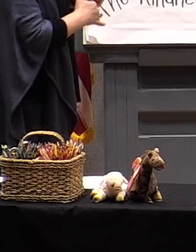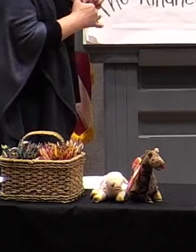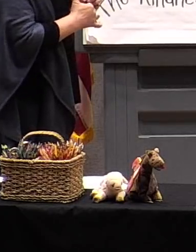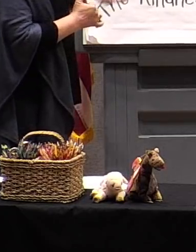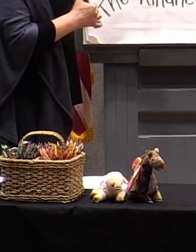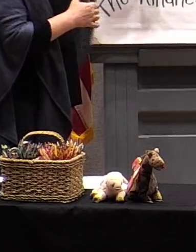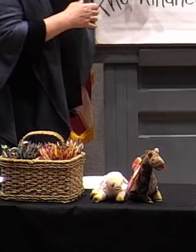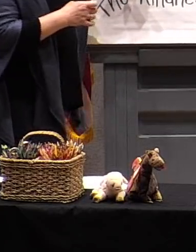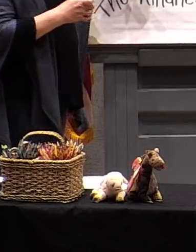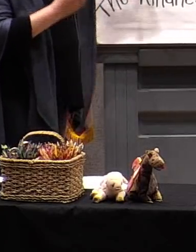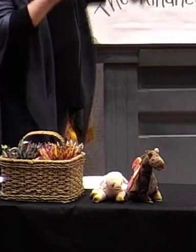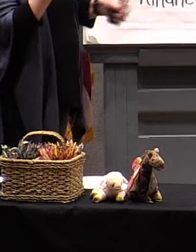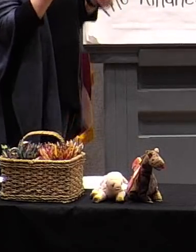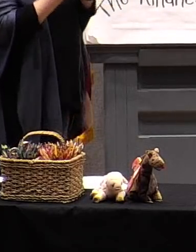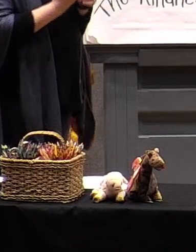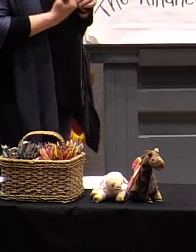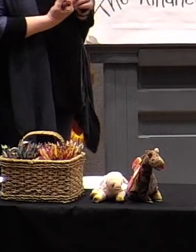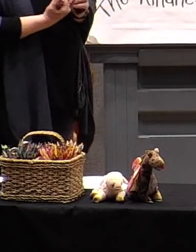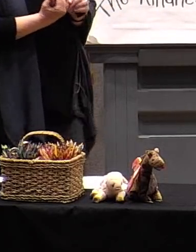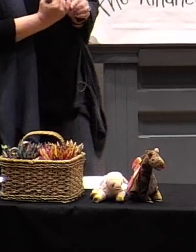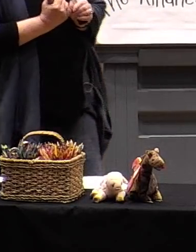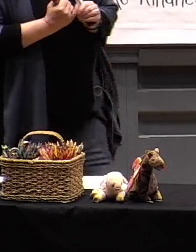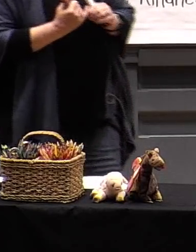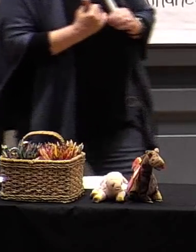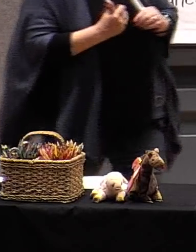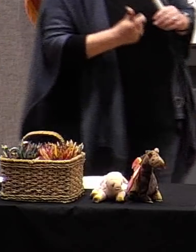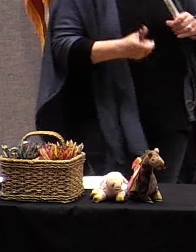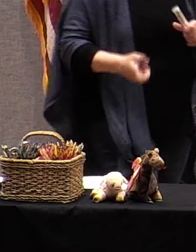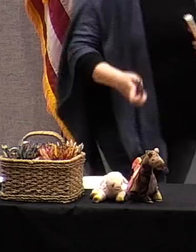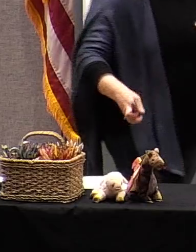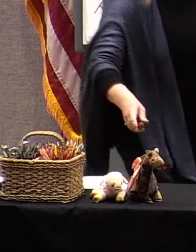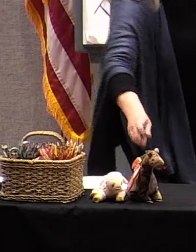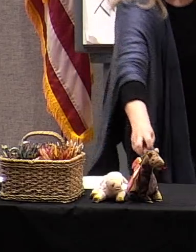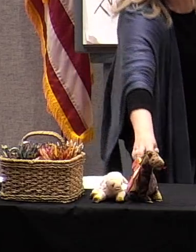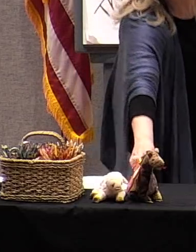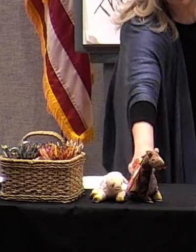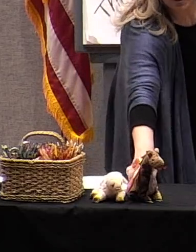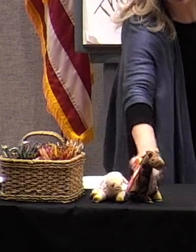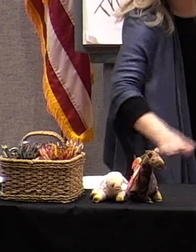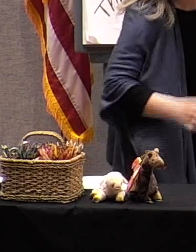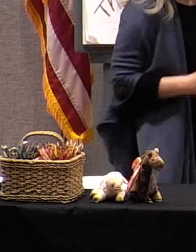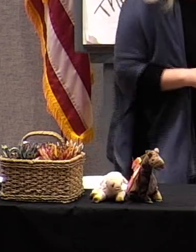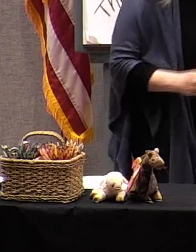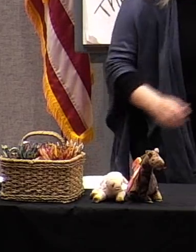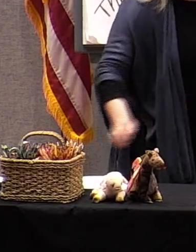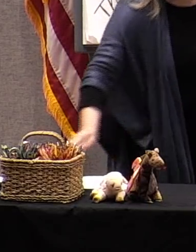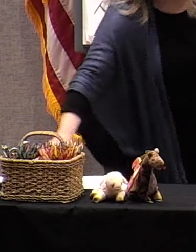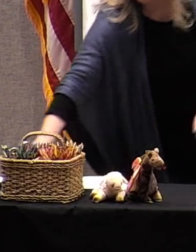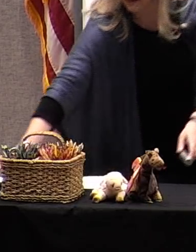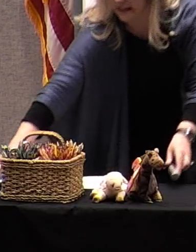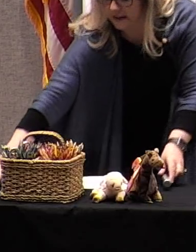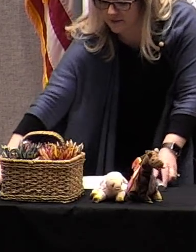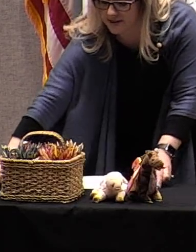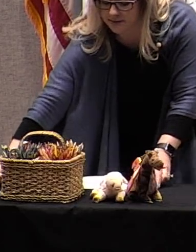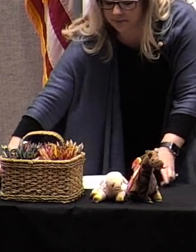So there's the trunk of my kindness tree. Now the leaves are what makes this kindness tree special, so we're gonna add some leaves.